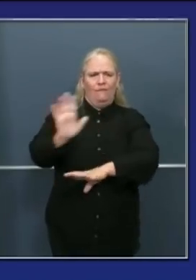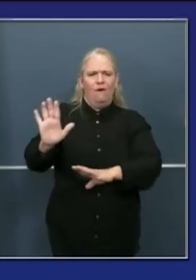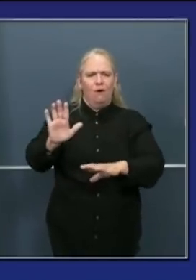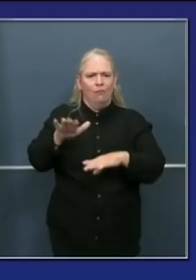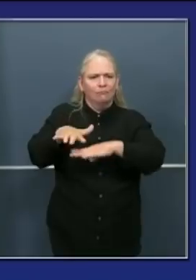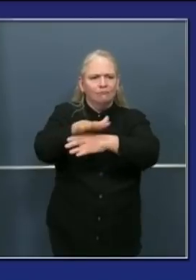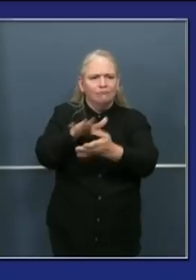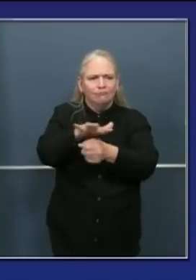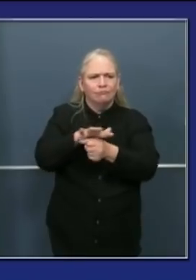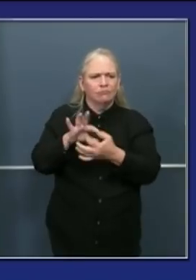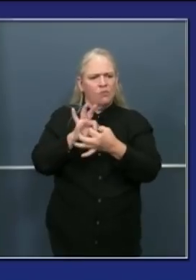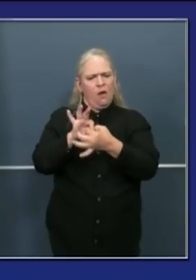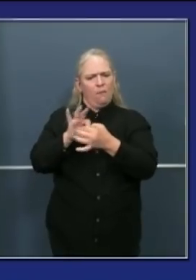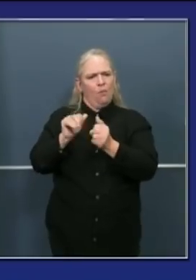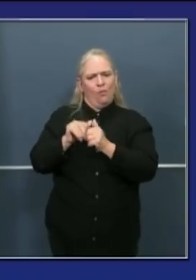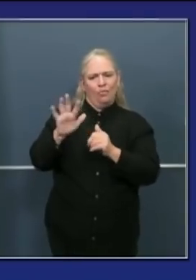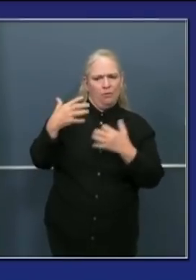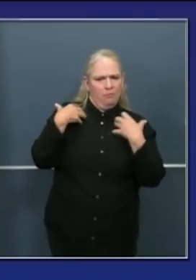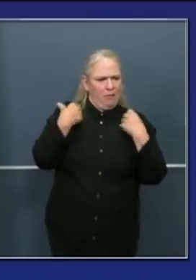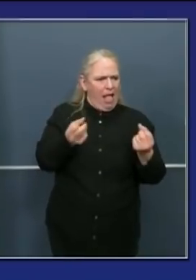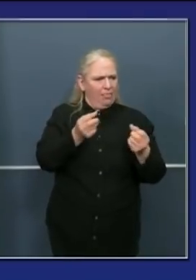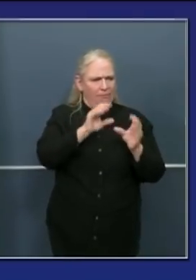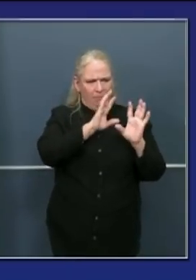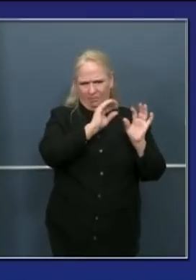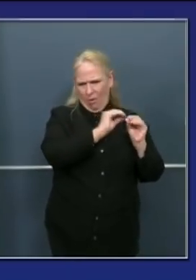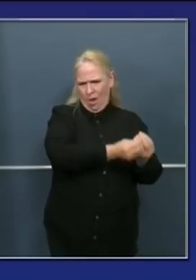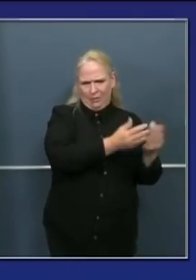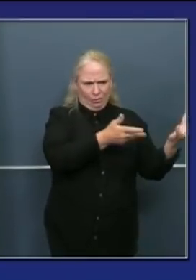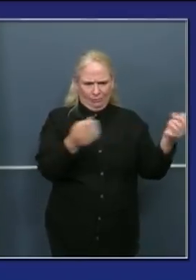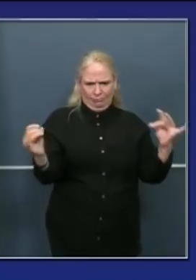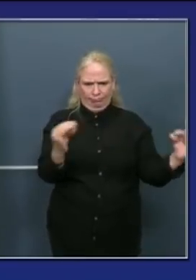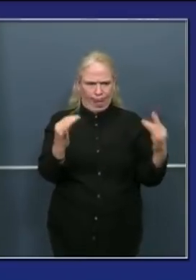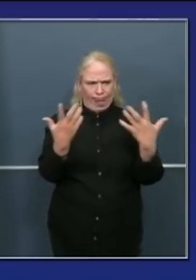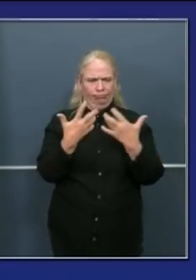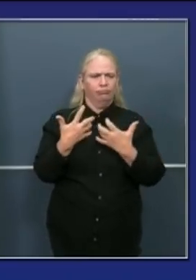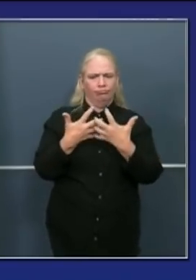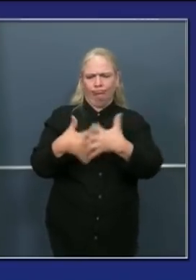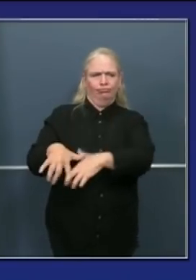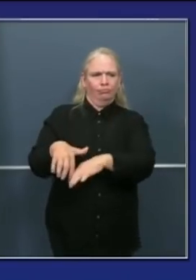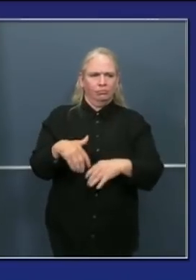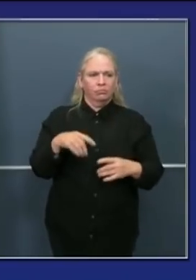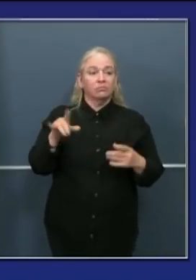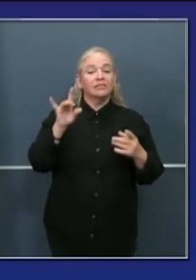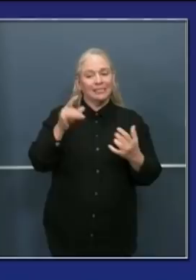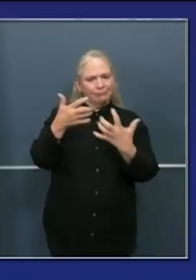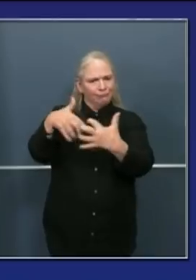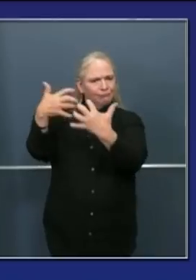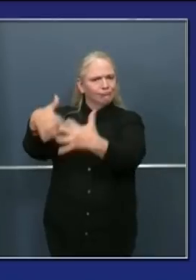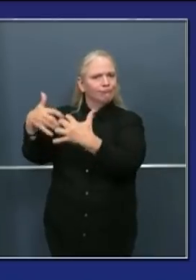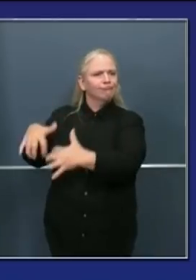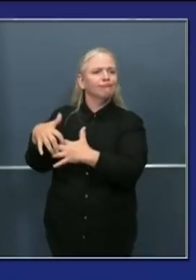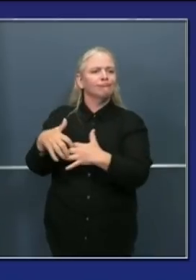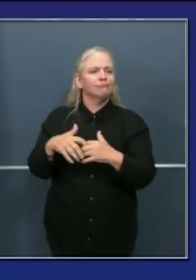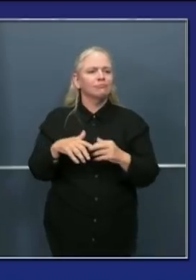MONITORING PROCESS TO MOVE DELIBERATIVELY AND ACT THE THE LOCAL LEVEL AND COUNTY LEVEL AT